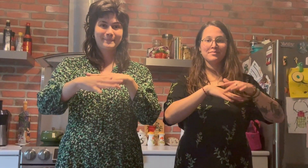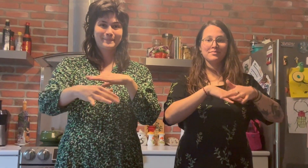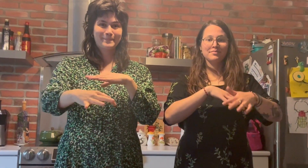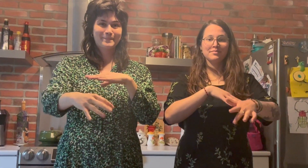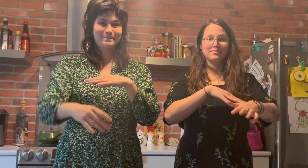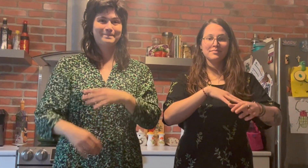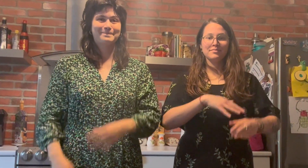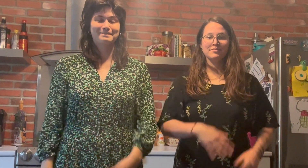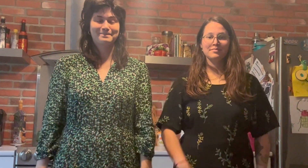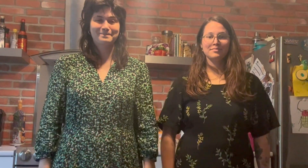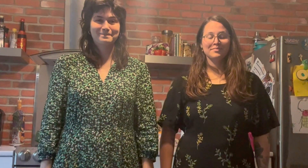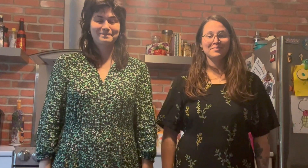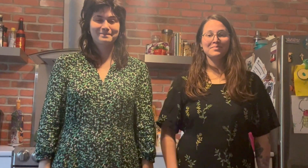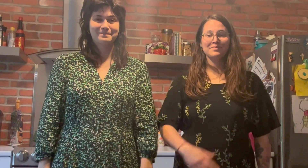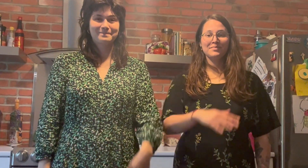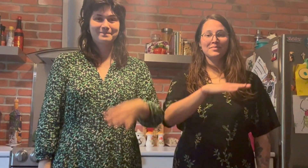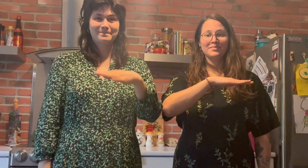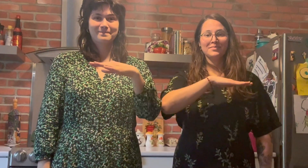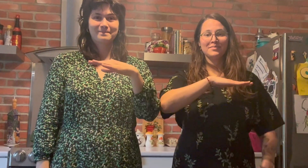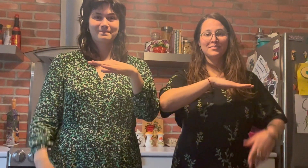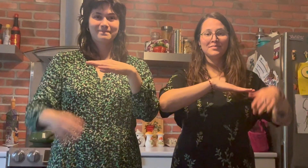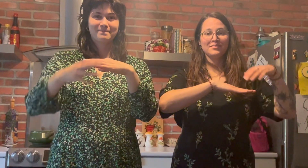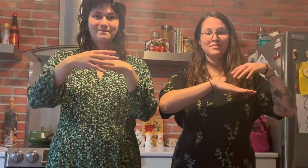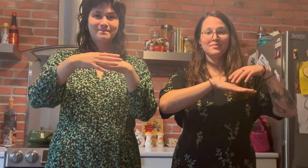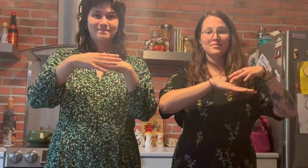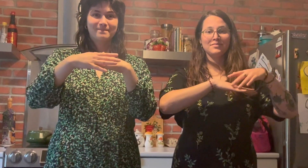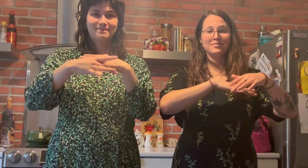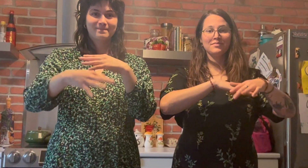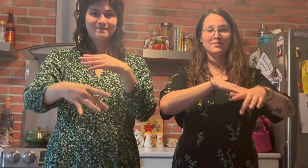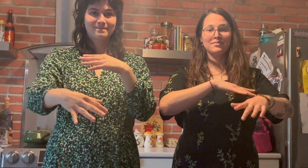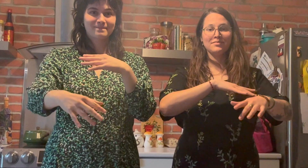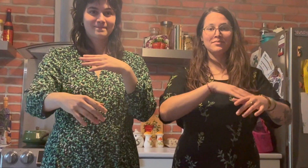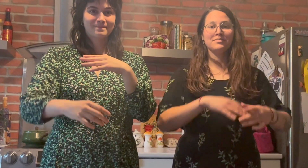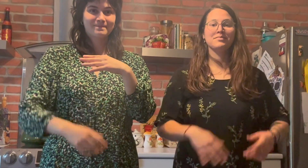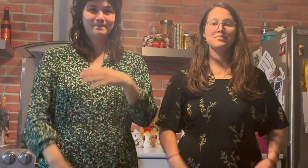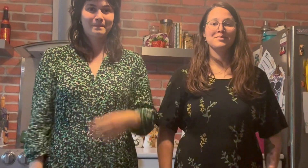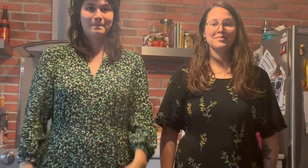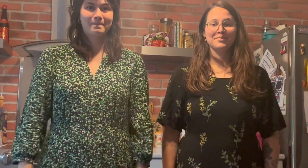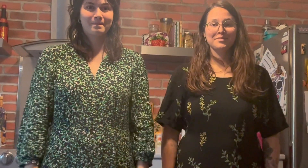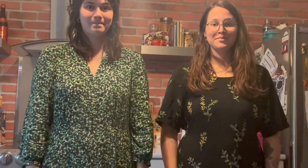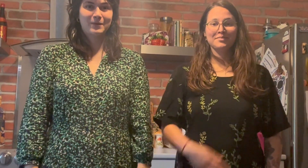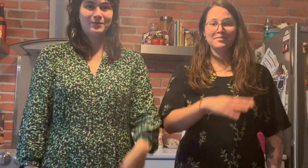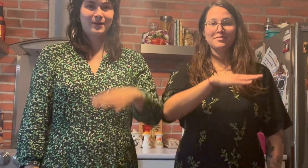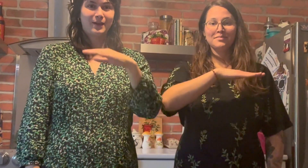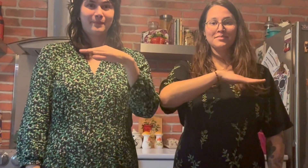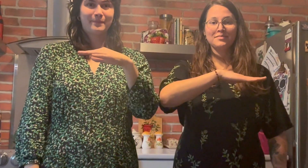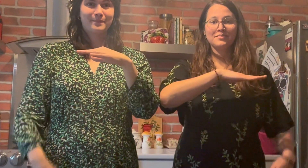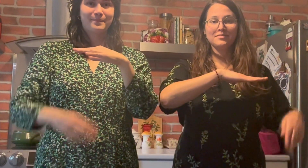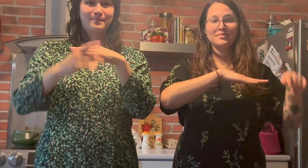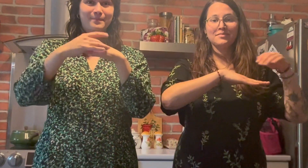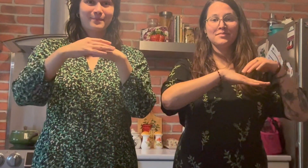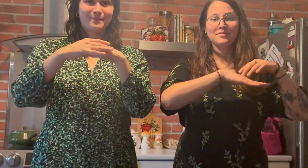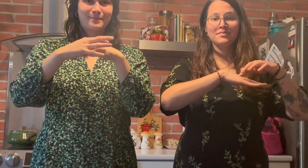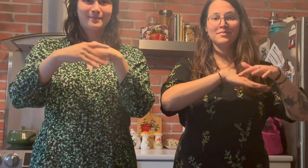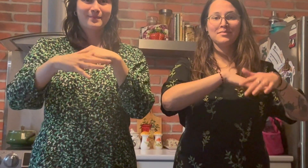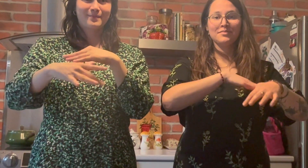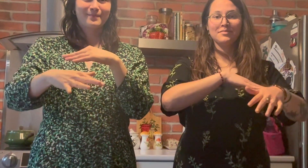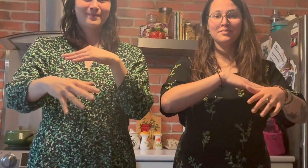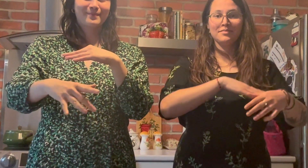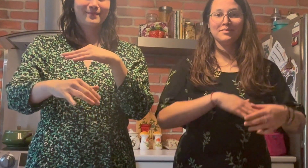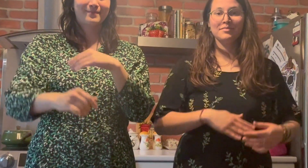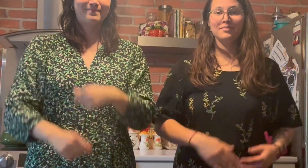Slide your dominant hand outward twice as you fingers wiggle.